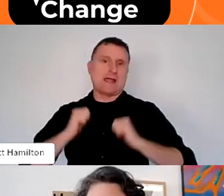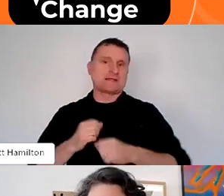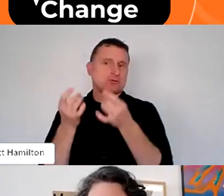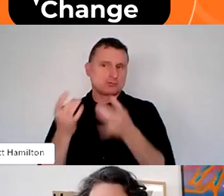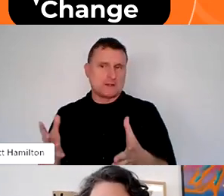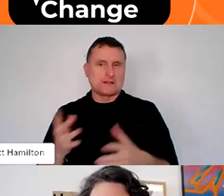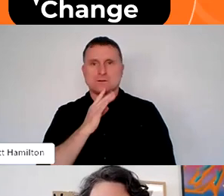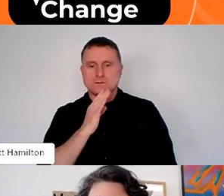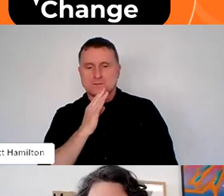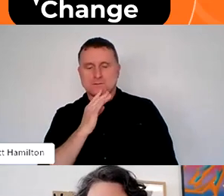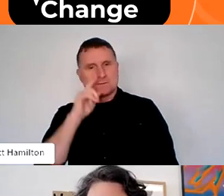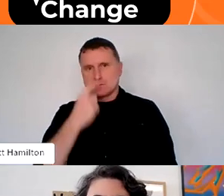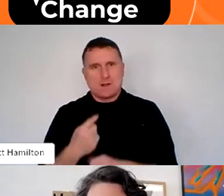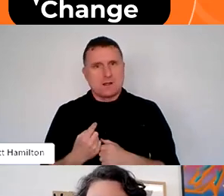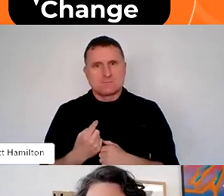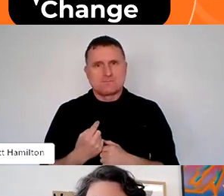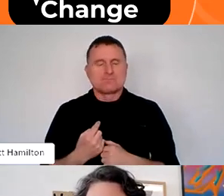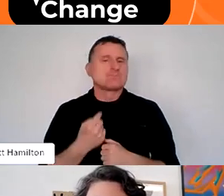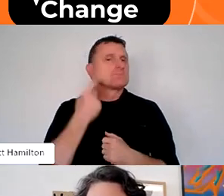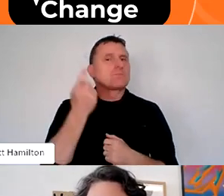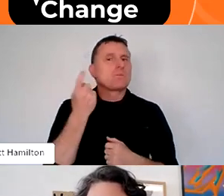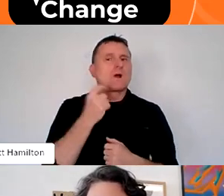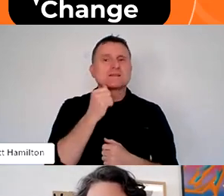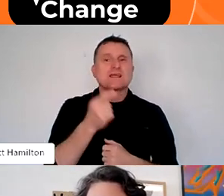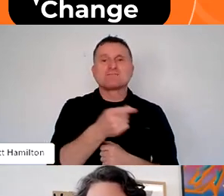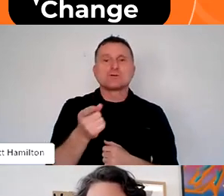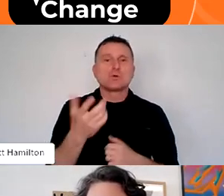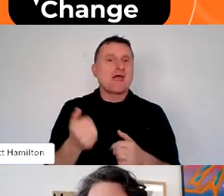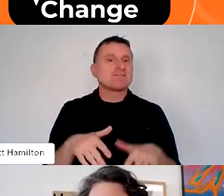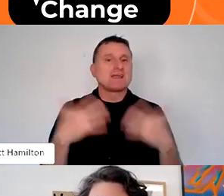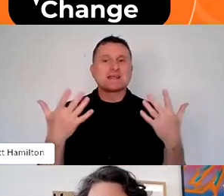in all areas. So I wonder if there's any comments for deciders on how